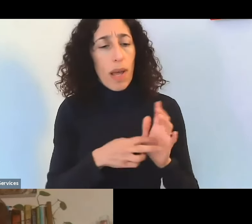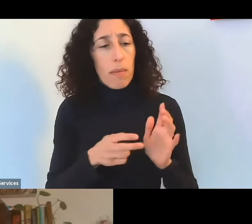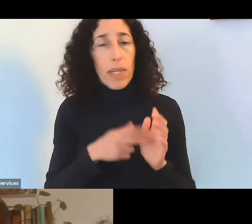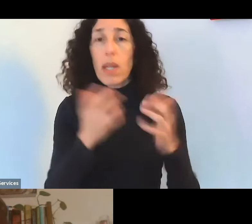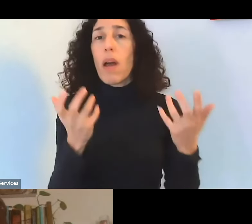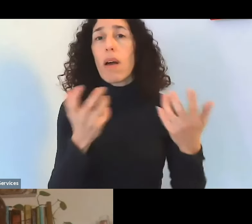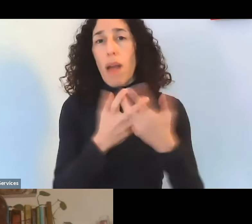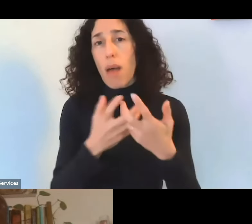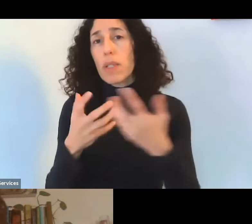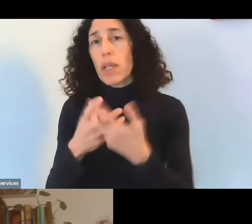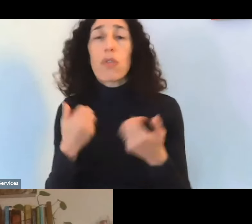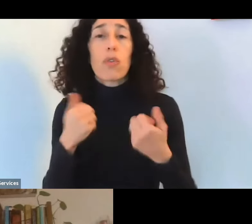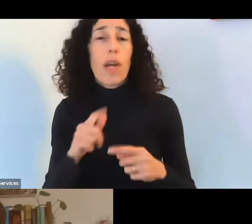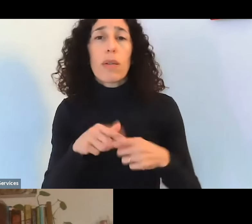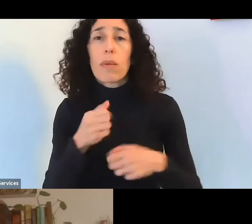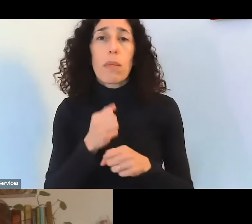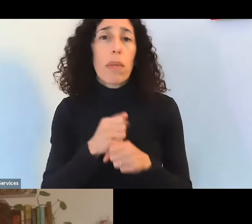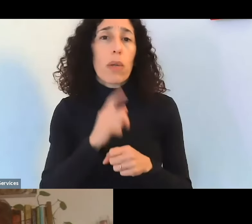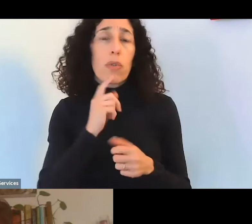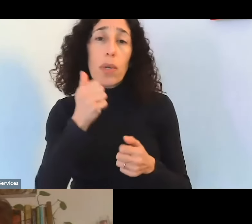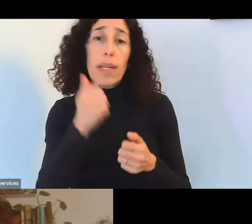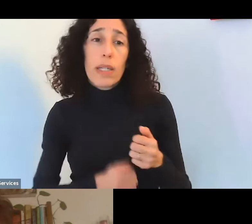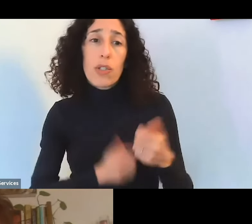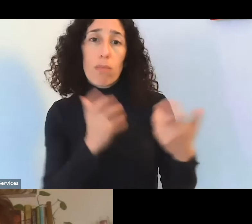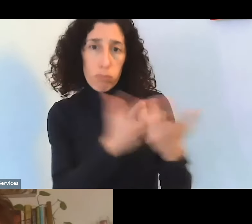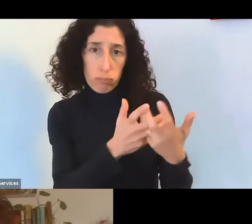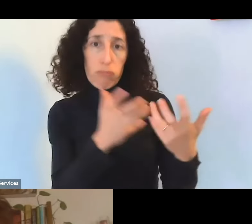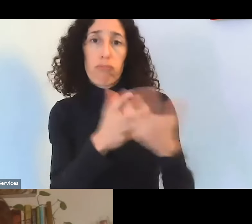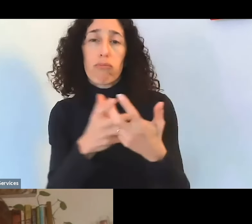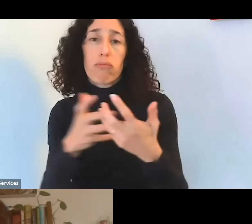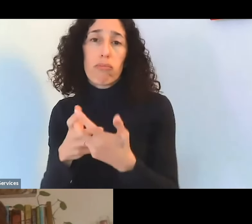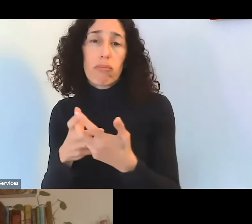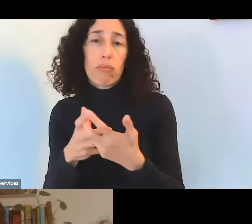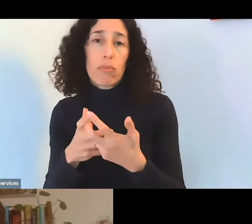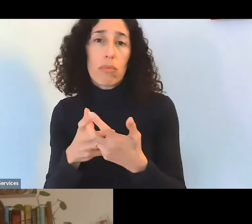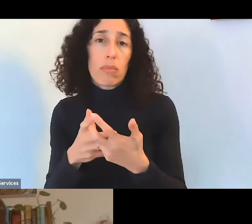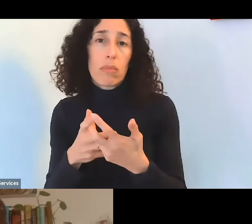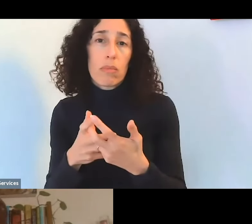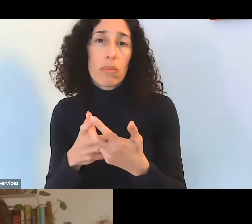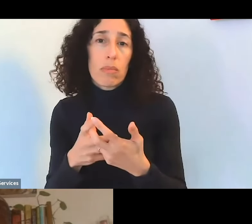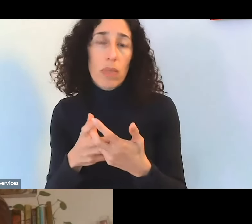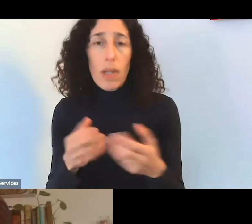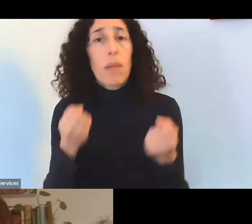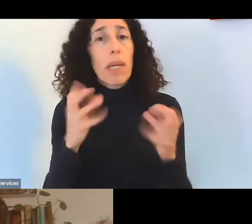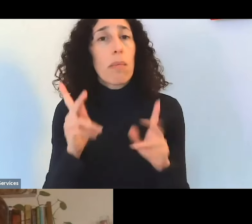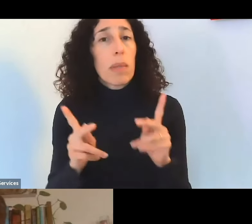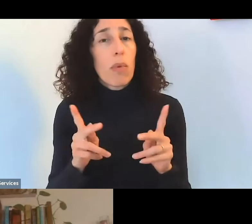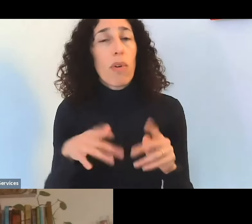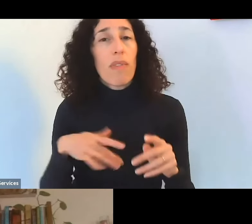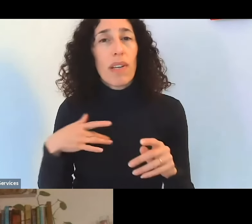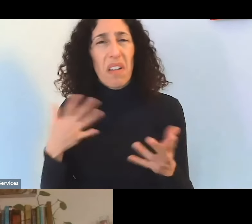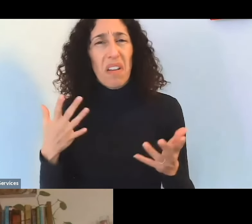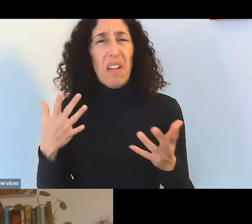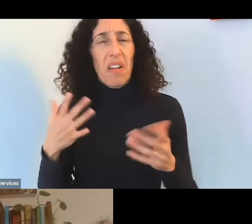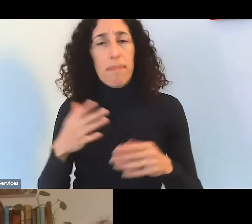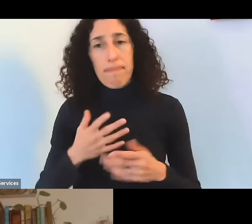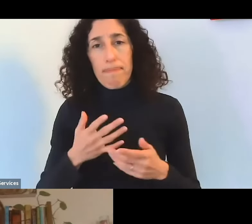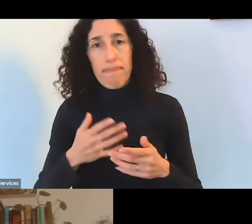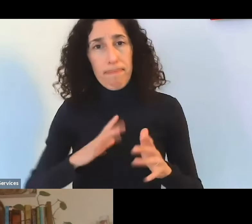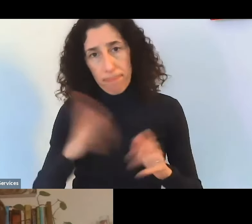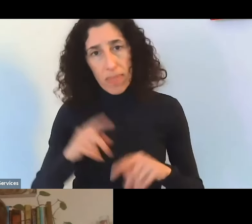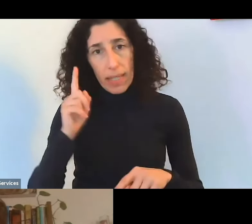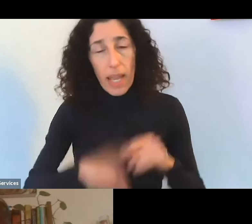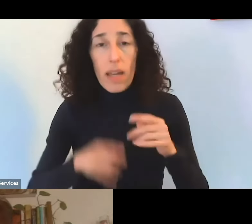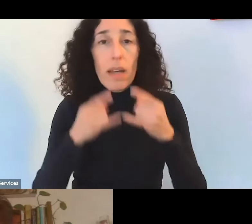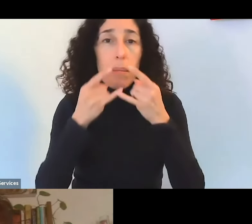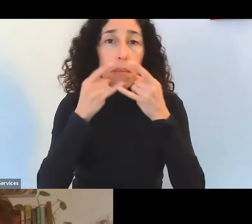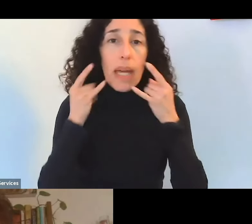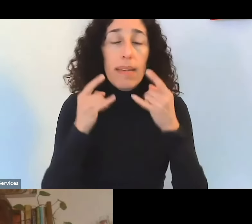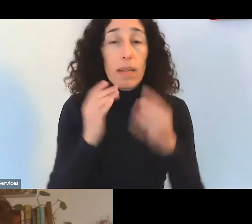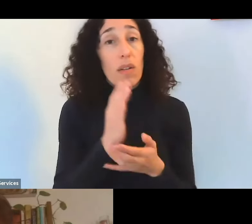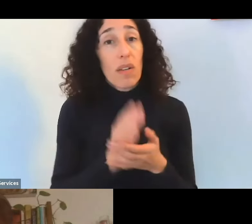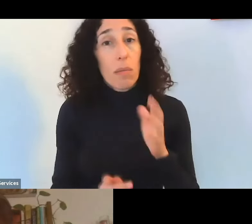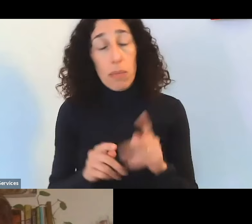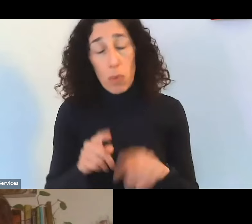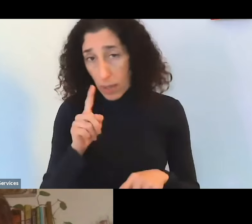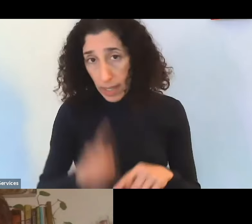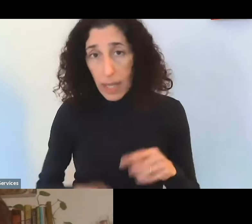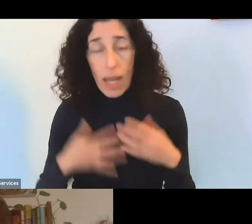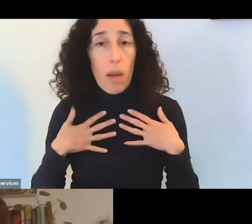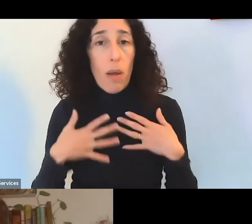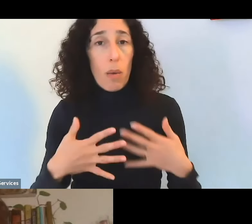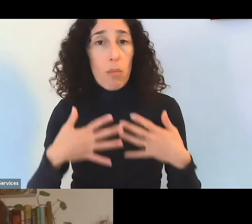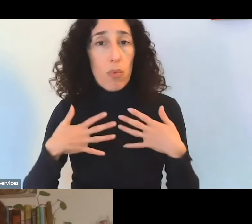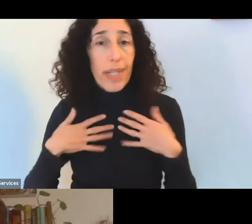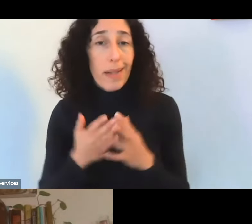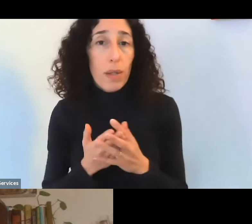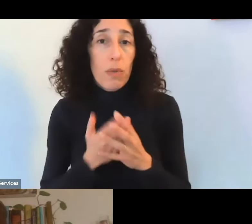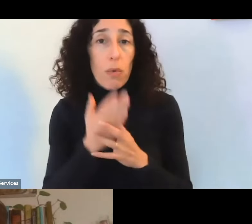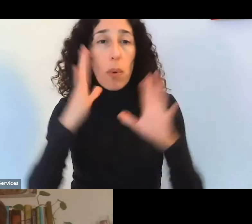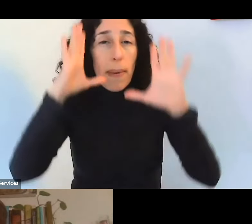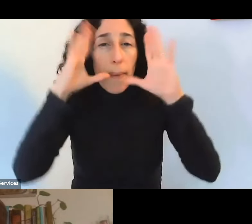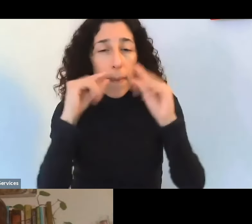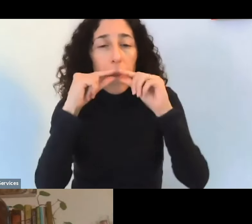And we are working with those sites, specifically the city-run sites, trying to increase that level of transportation -- not transportation. Accommodation and communication to request specific accommodations and bring up issues like the one you just mentioned. We understand not everyone can wear a mask. Early on in COVID-19 we've had conversations with human rights regarding individuals being turned away at grocery stores